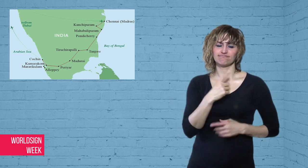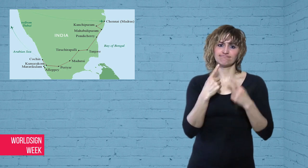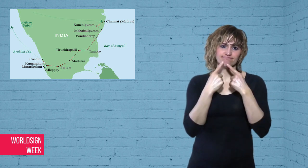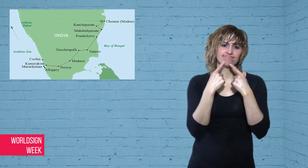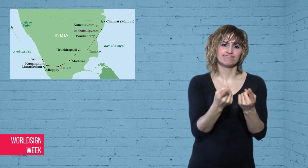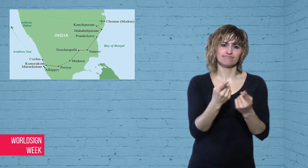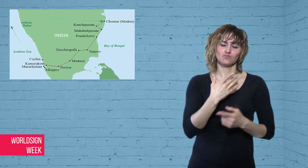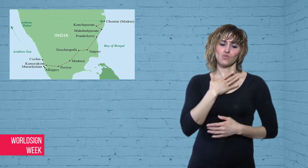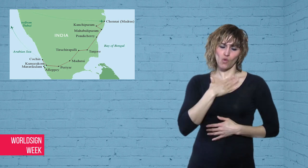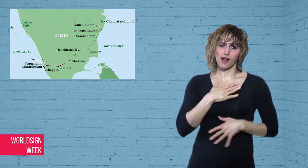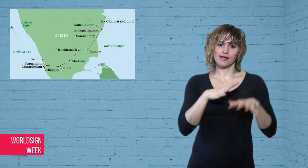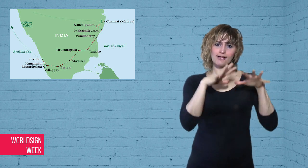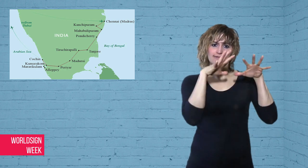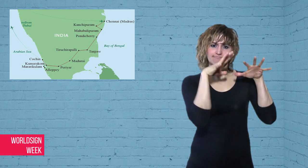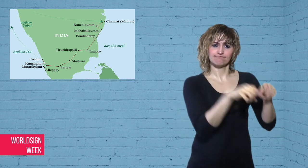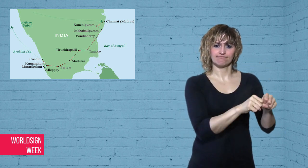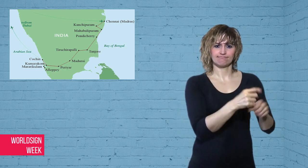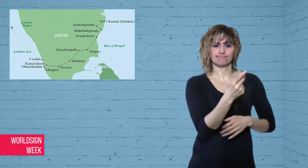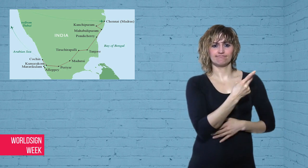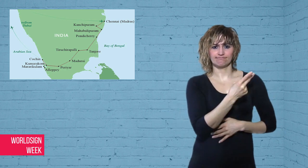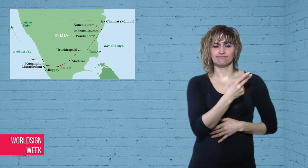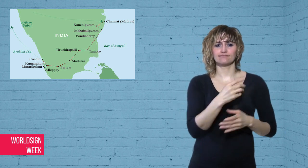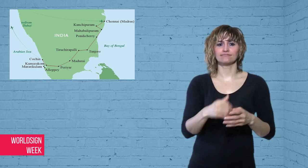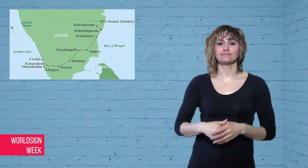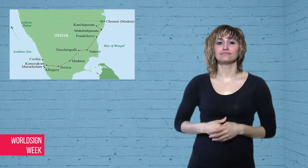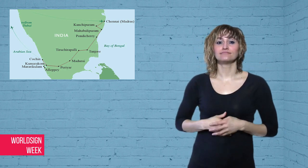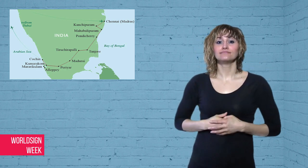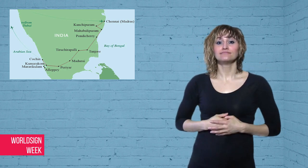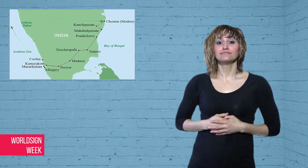with the local police, and the